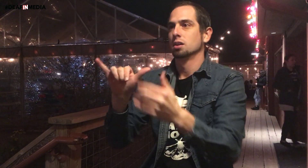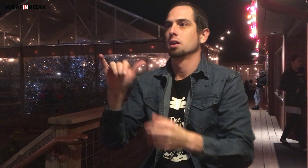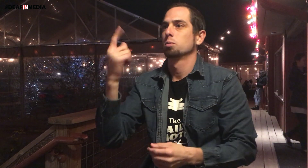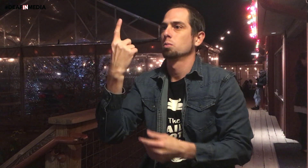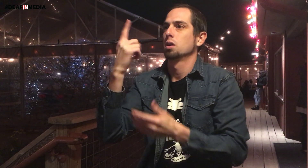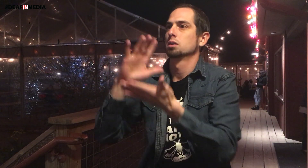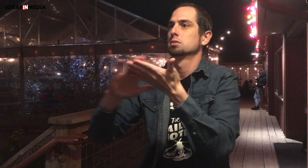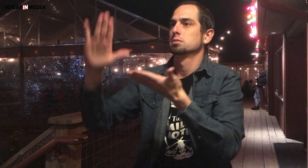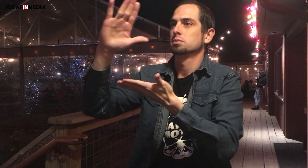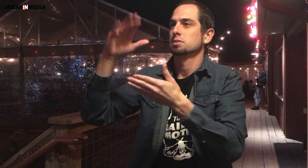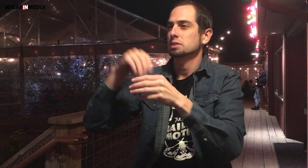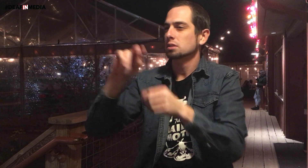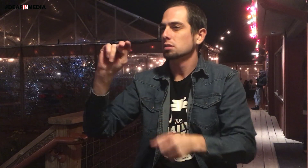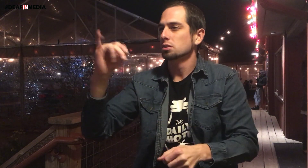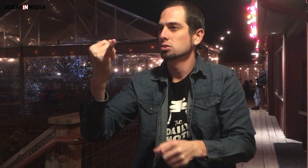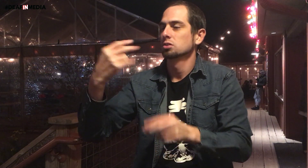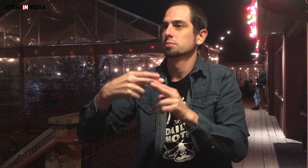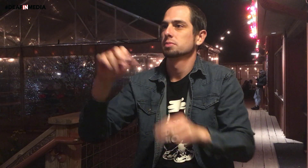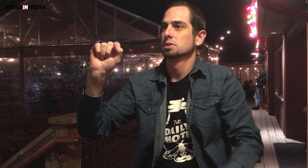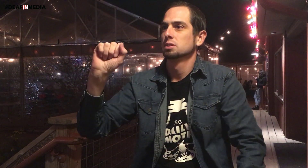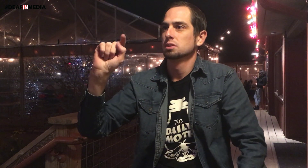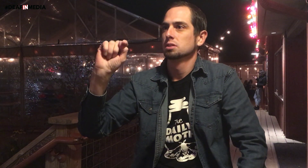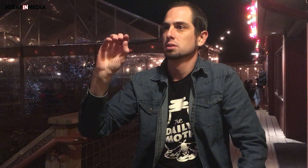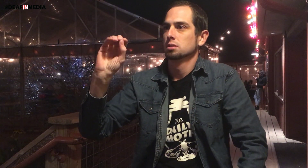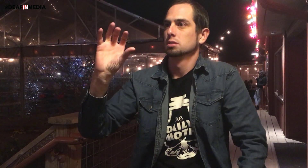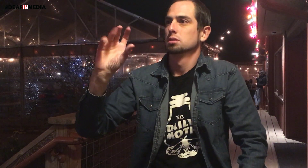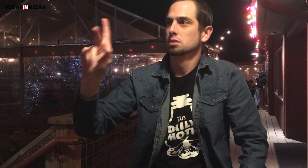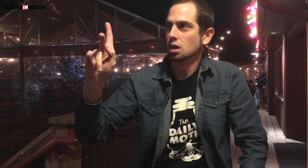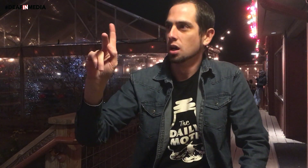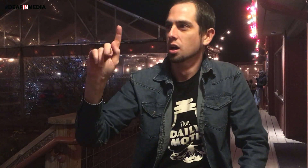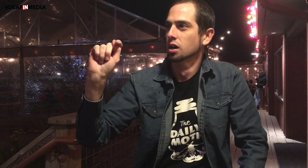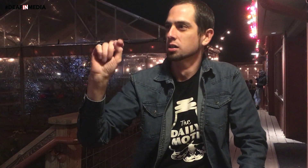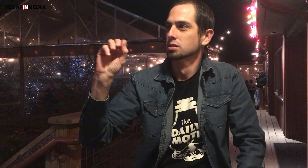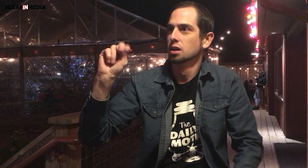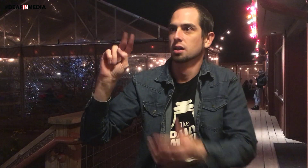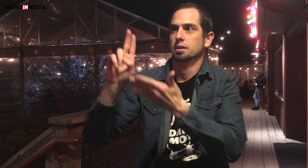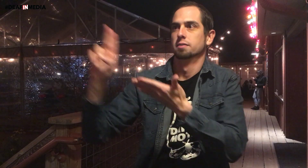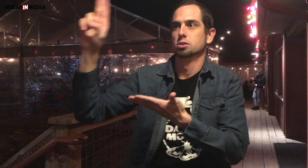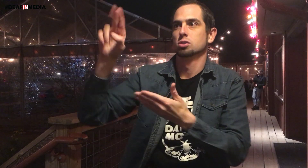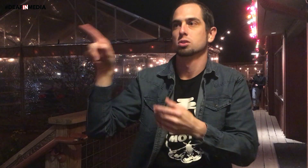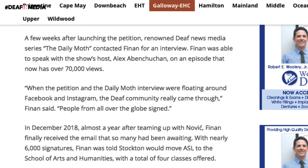just today I read an article about one college in New Jersey, Stockton University